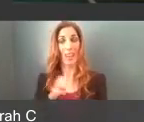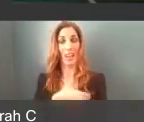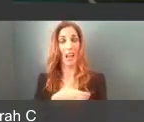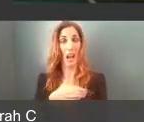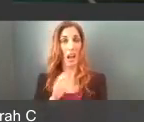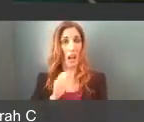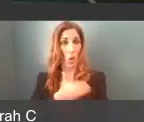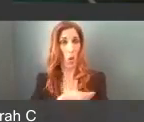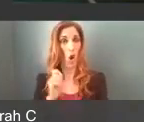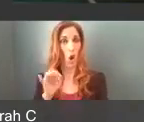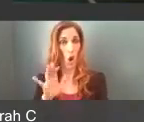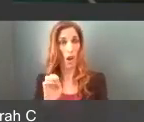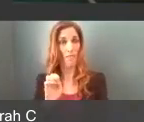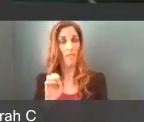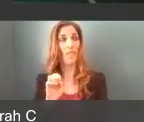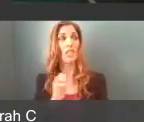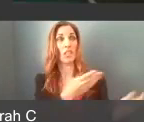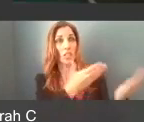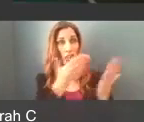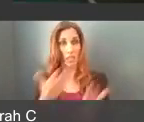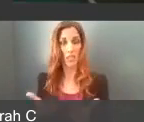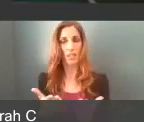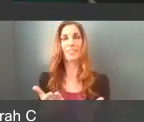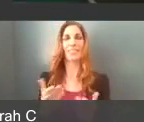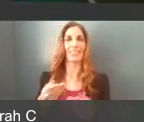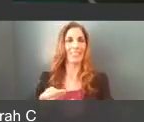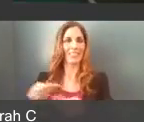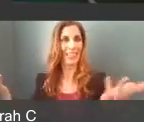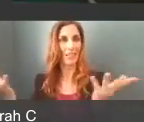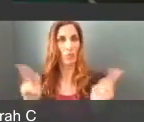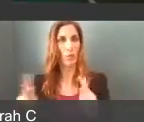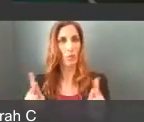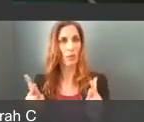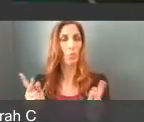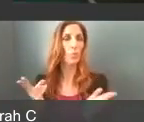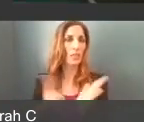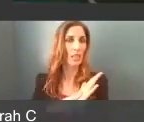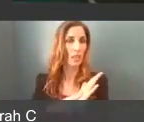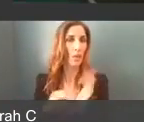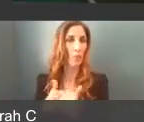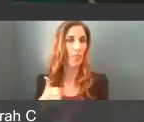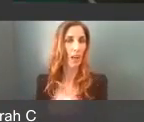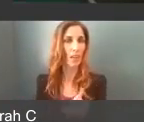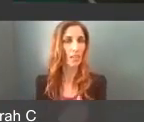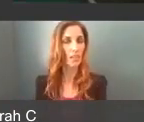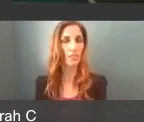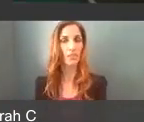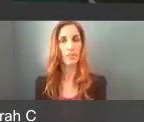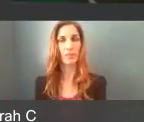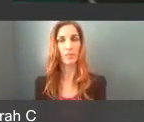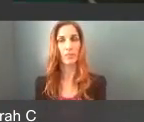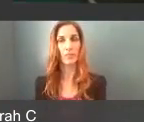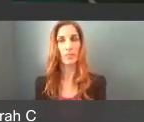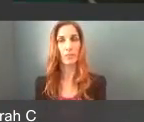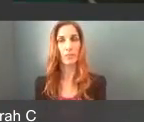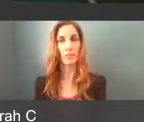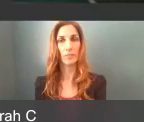gives to our residents and people who signed up with us. And I can assure you with 100% certainty